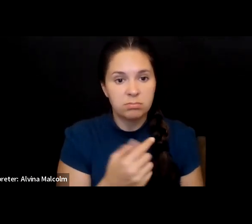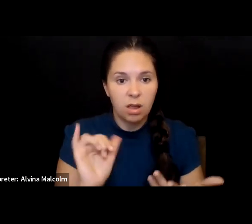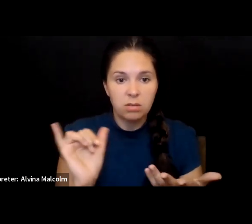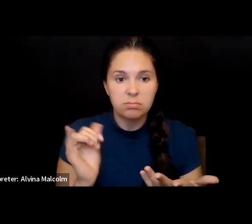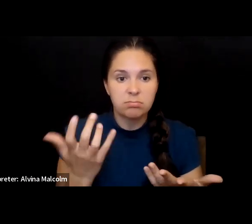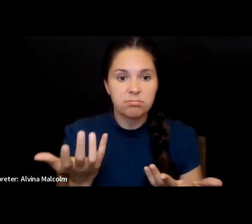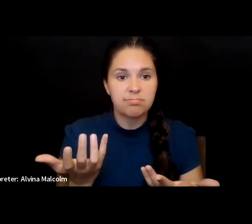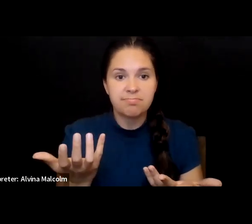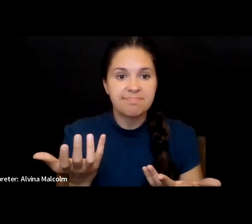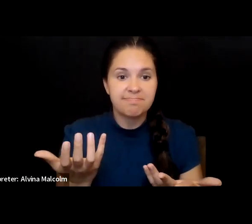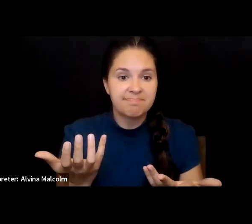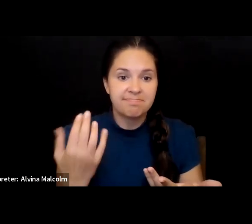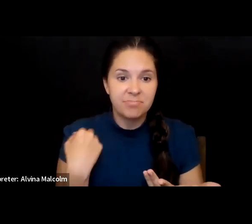I couldn't remember it.